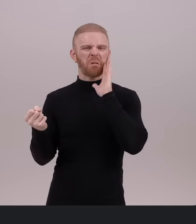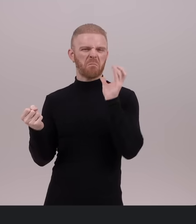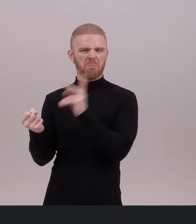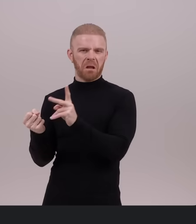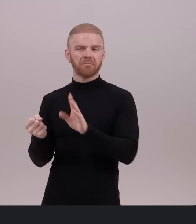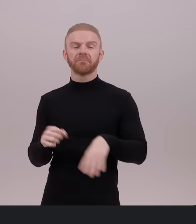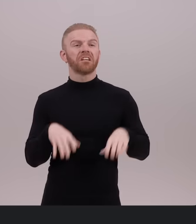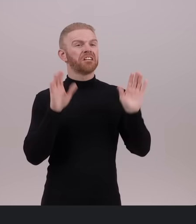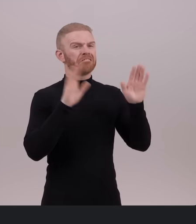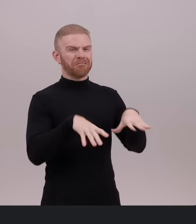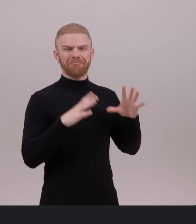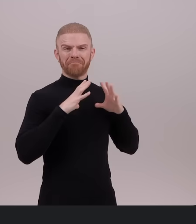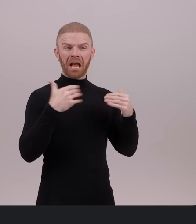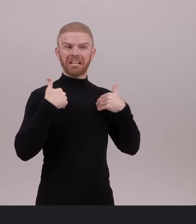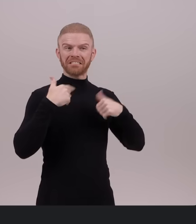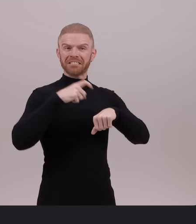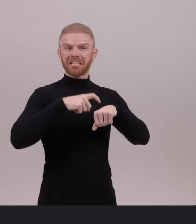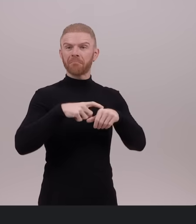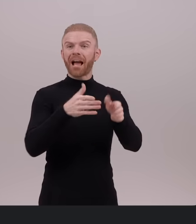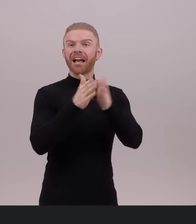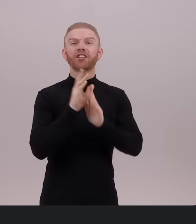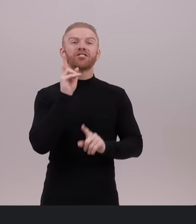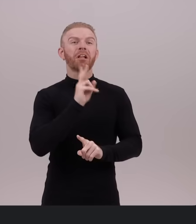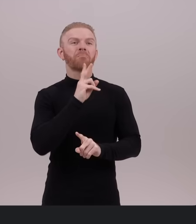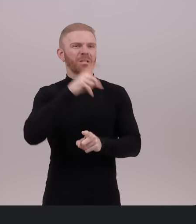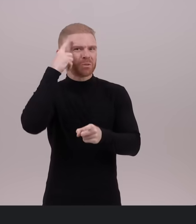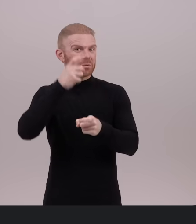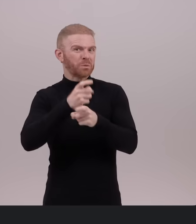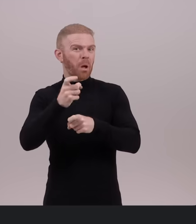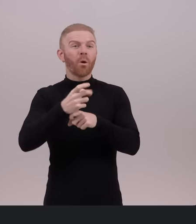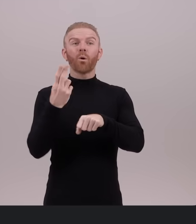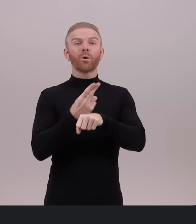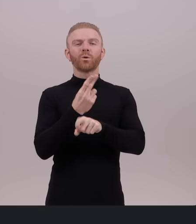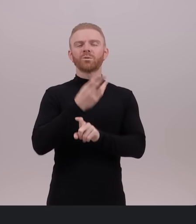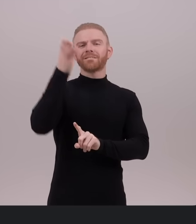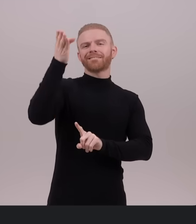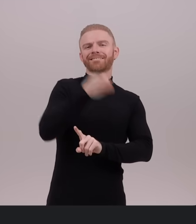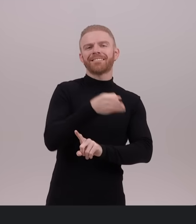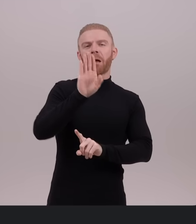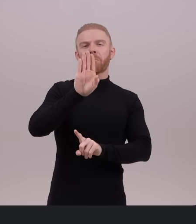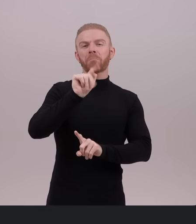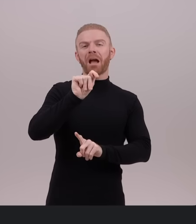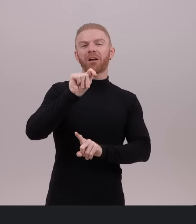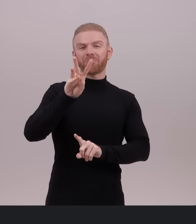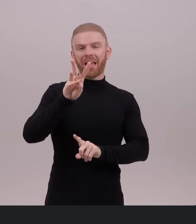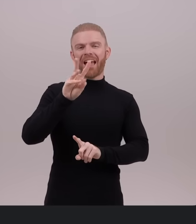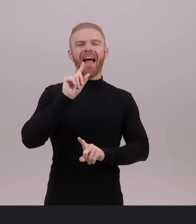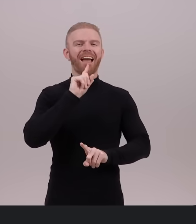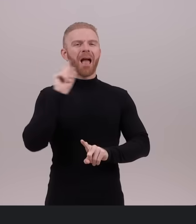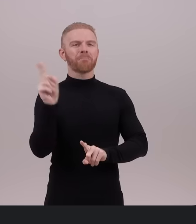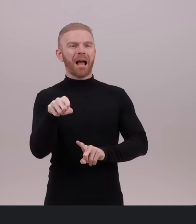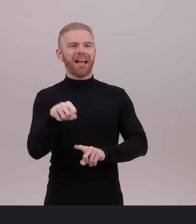Let's ask Gemini for a joke. Using the brand-new slash btw command.